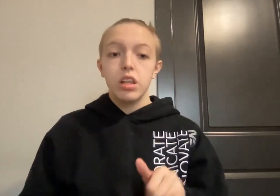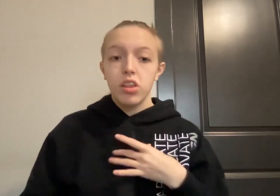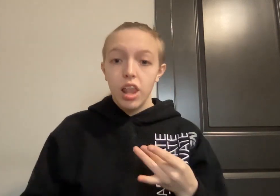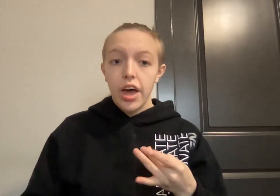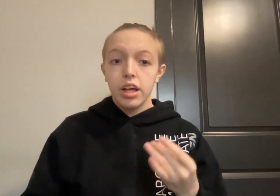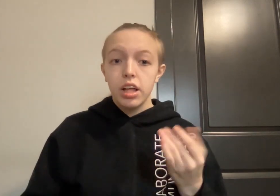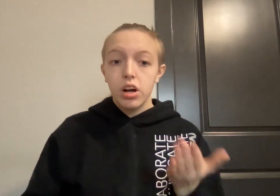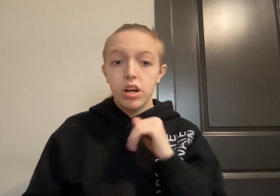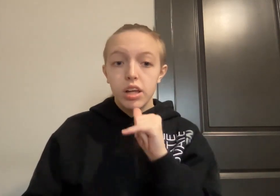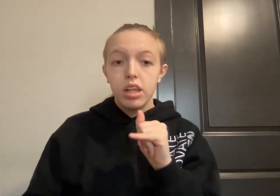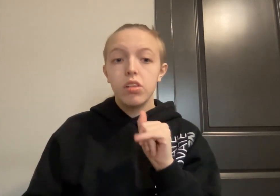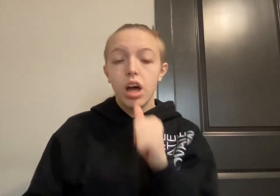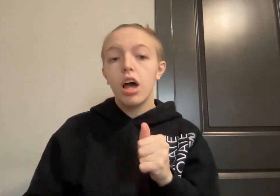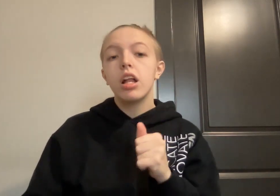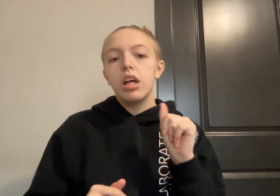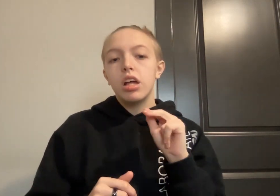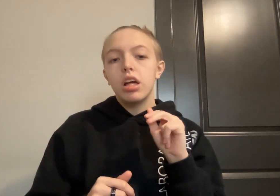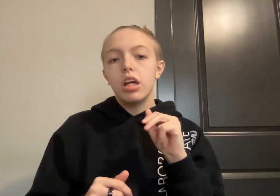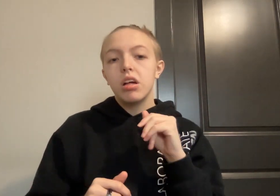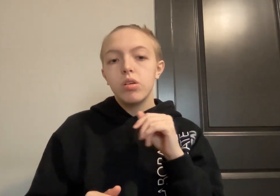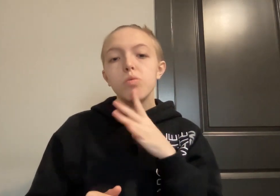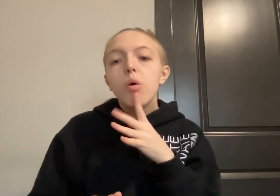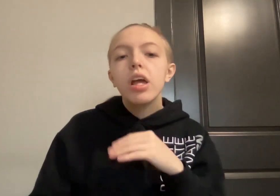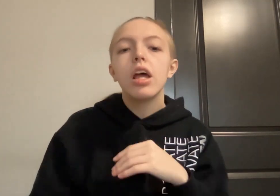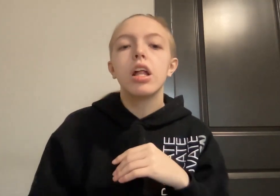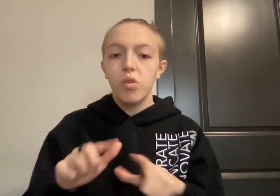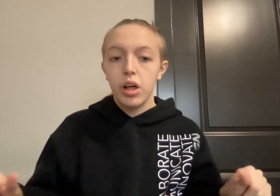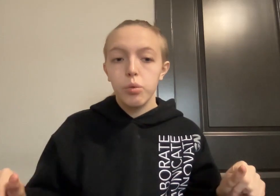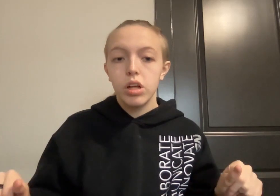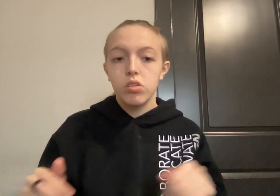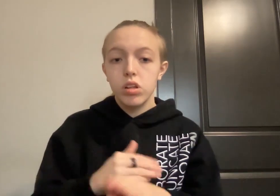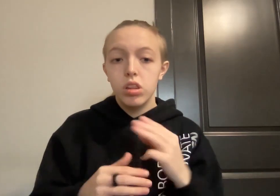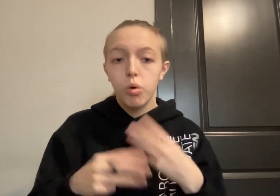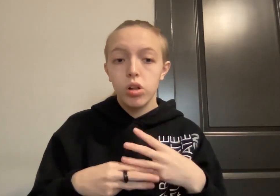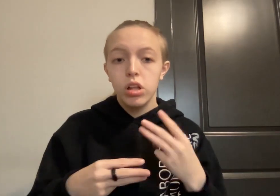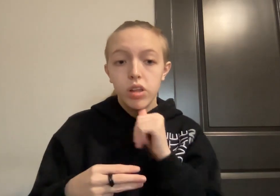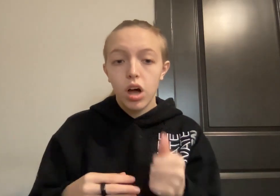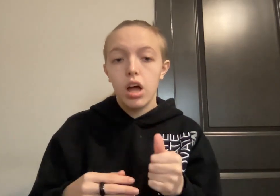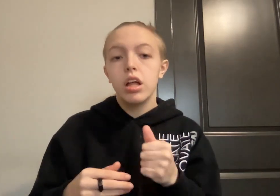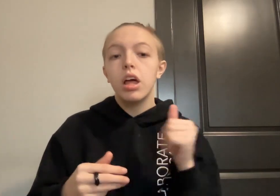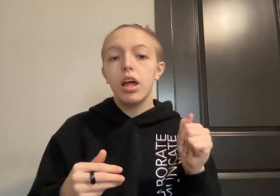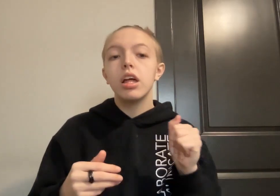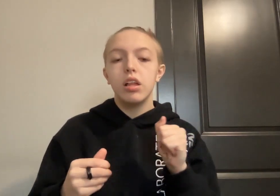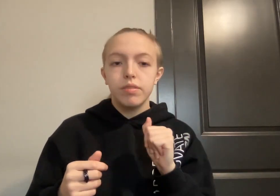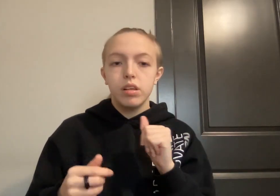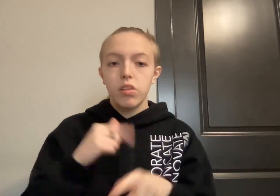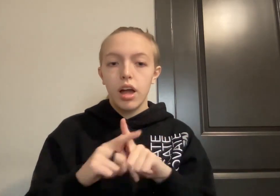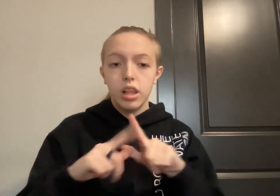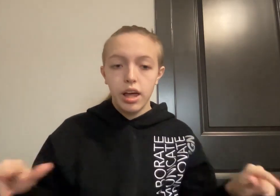Just like there is not a spoken language in the world there is not a